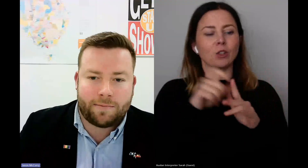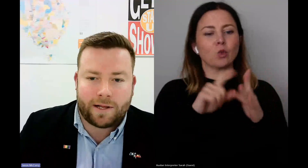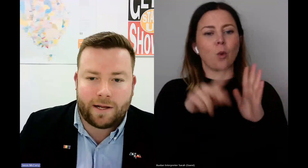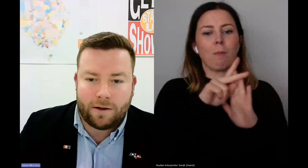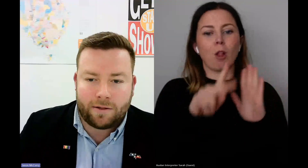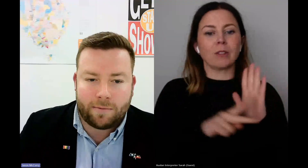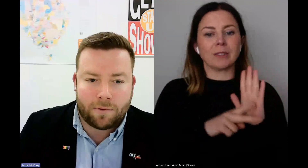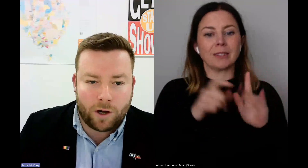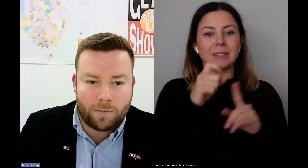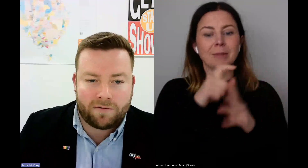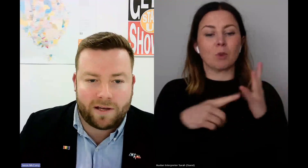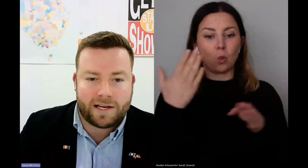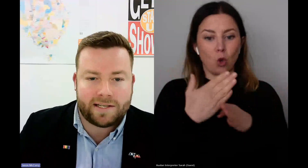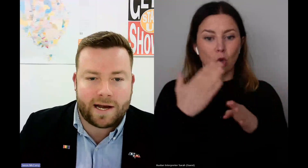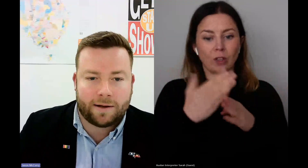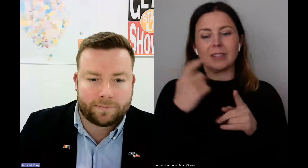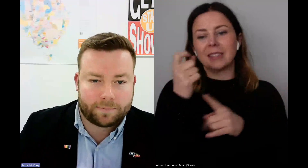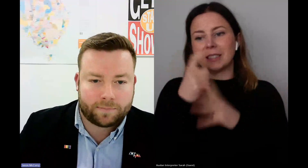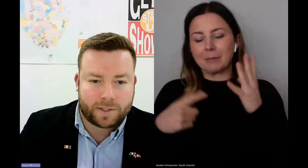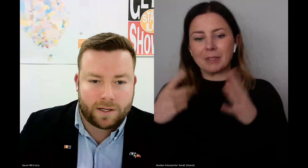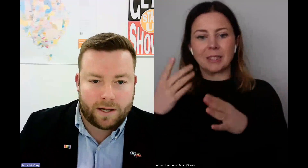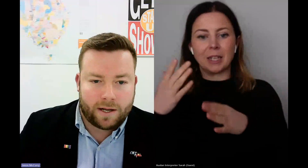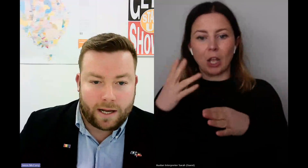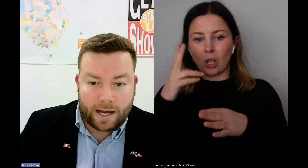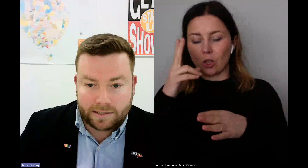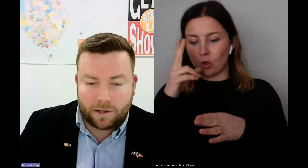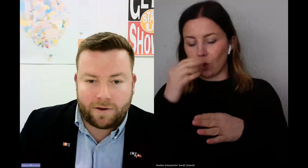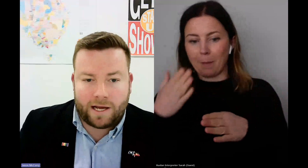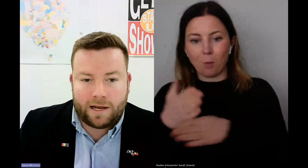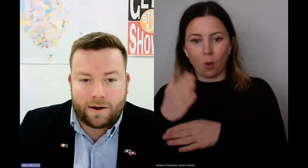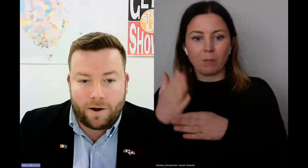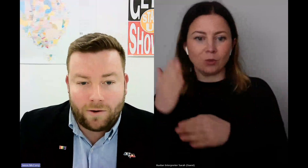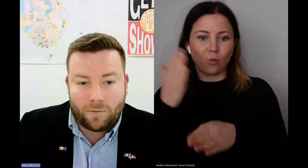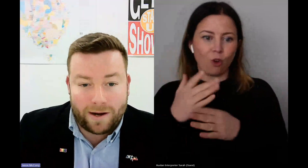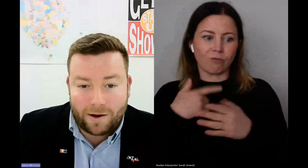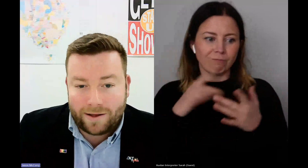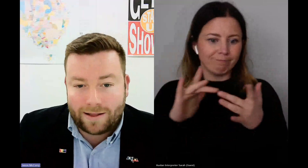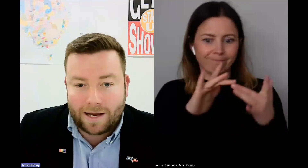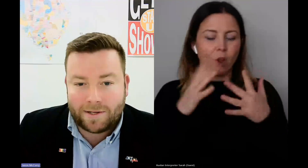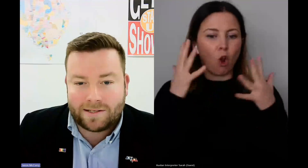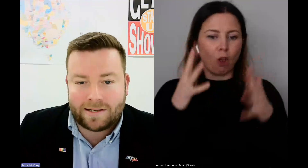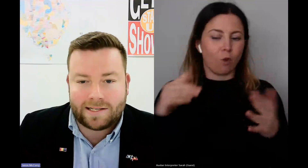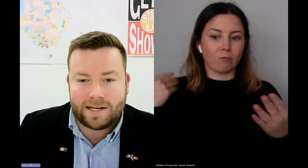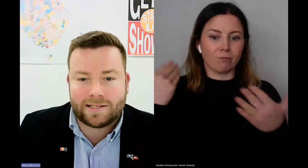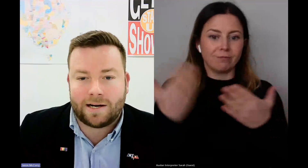disability youth employment for years now. As a lot of you here know, we know the alarming statistics